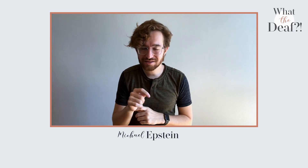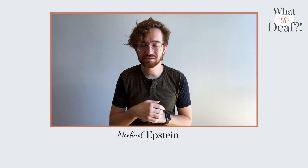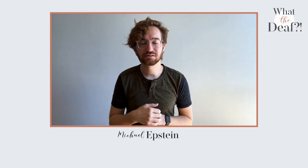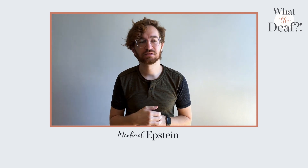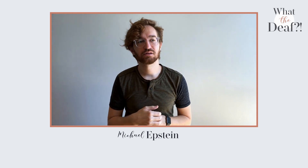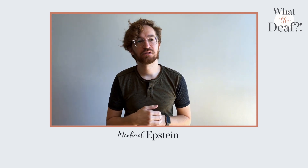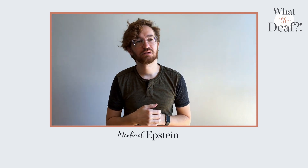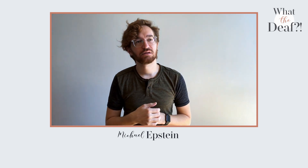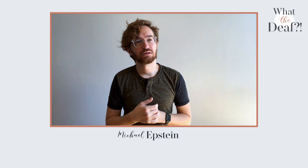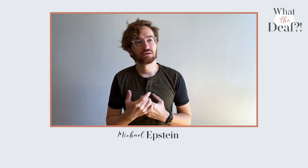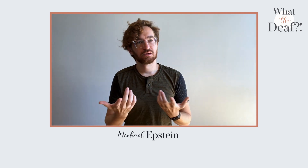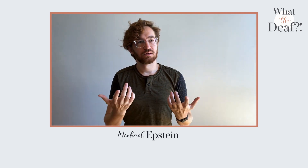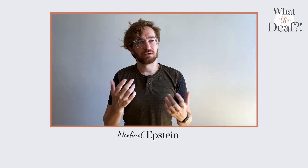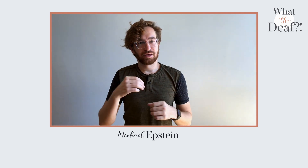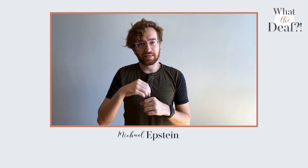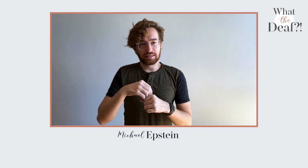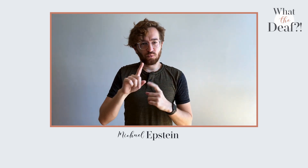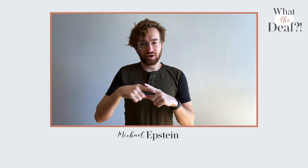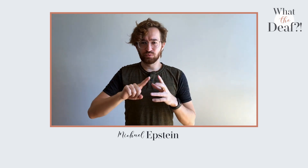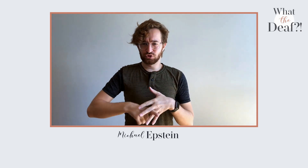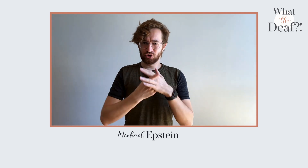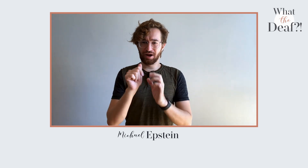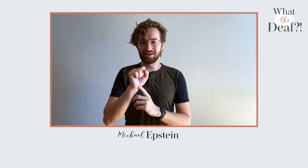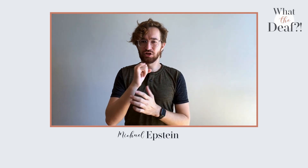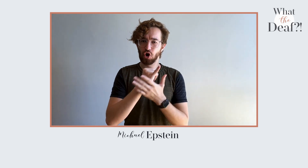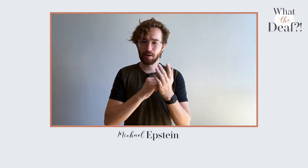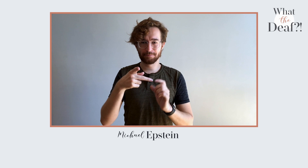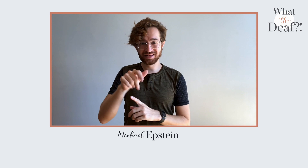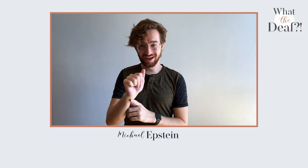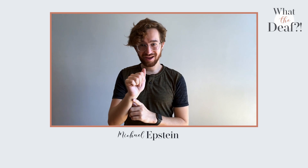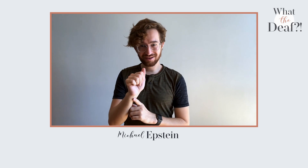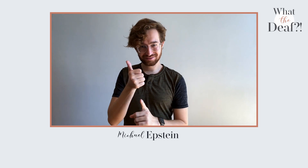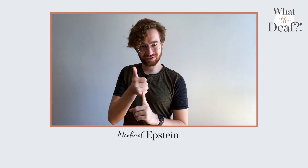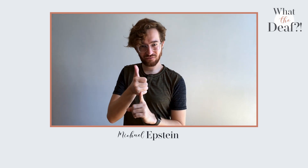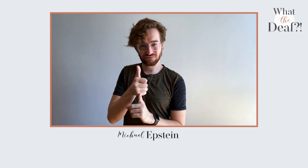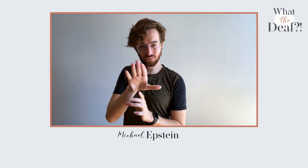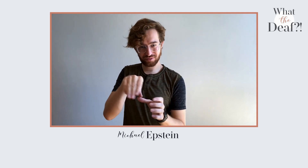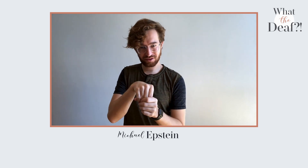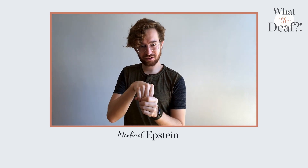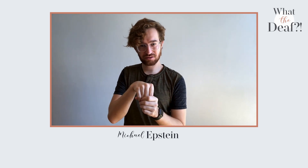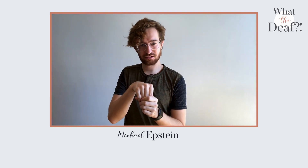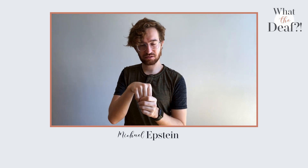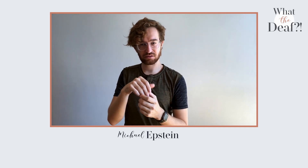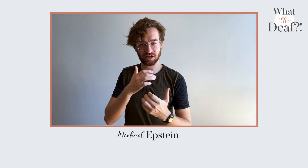And you know, when you start out as a PA in the art department, in the entertainment industry,